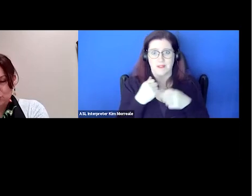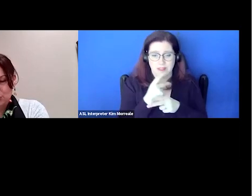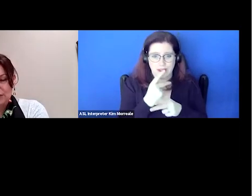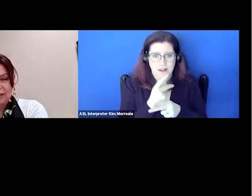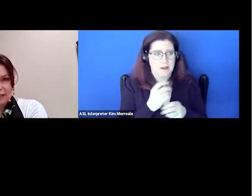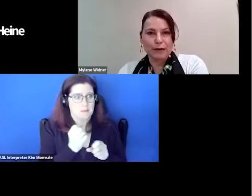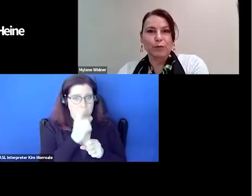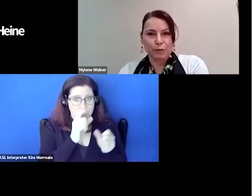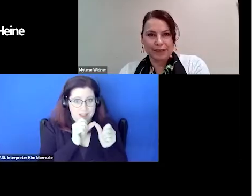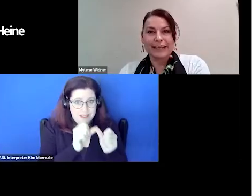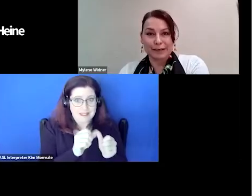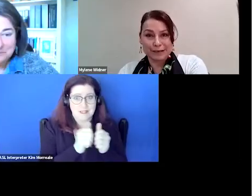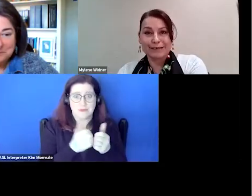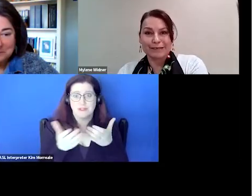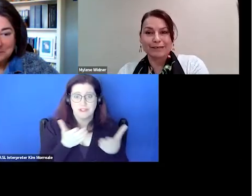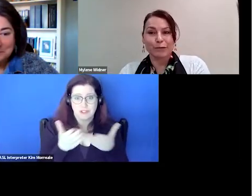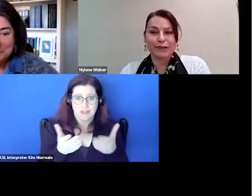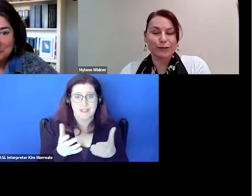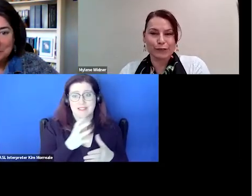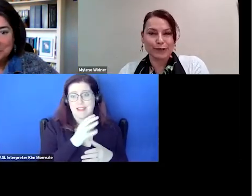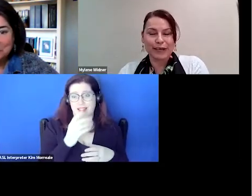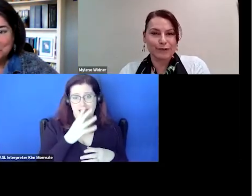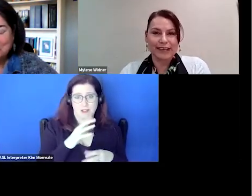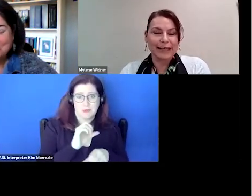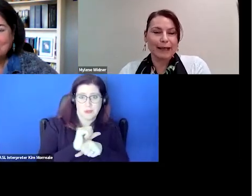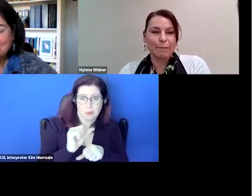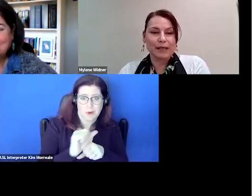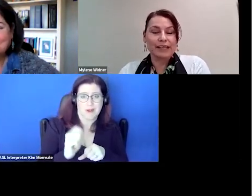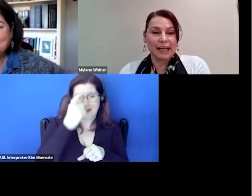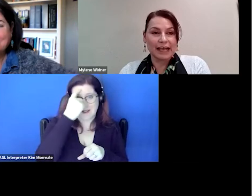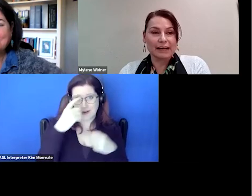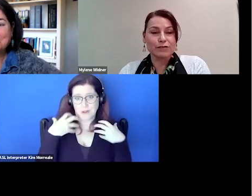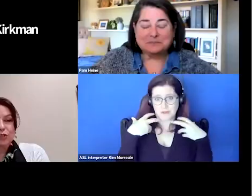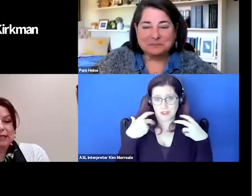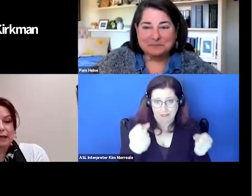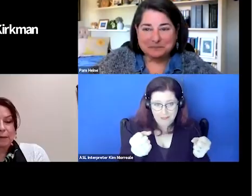and she was in working towards recovery. But in the end she said,